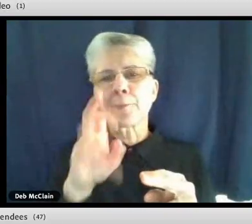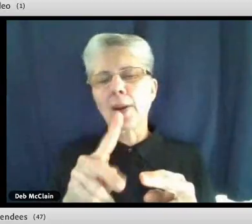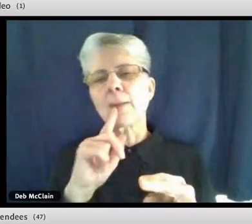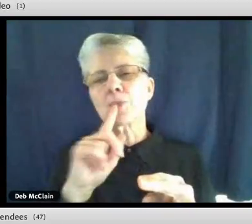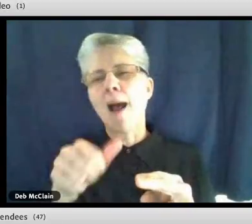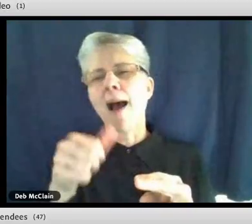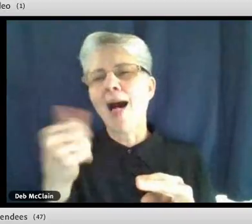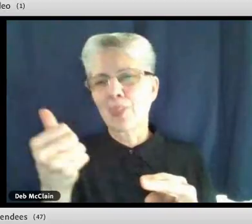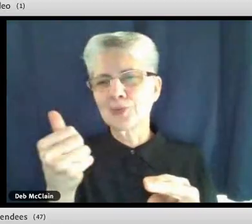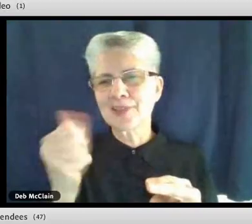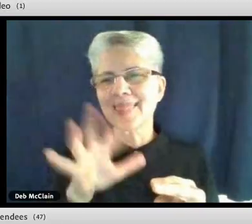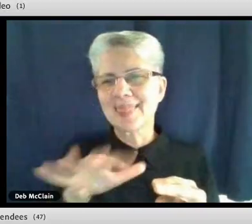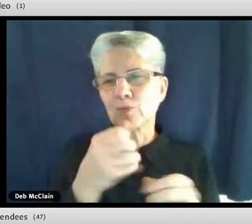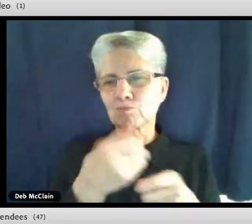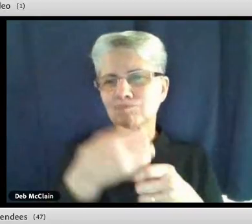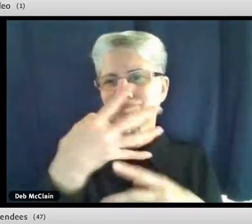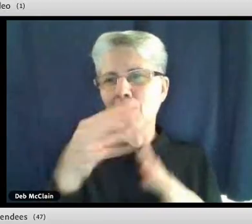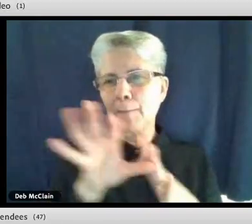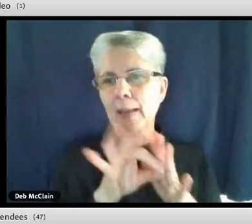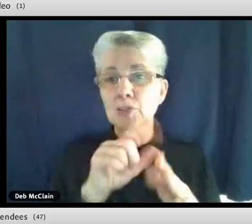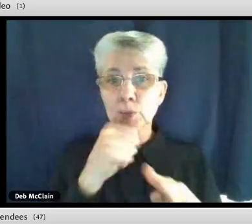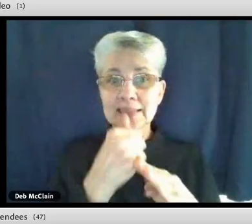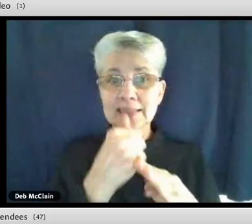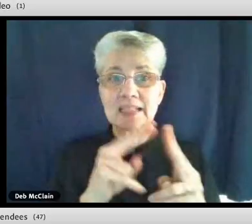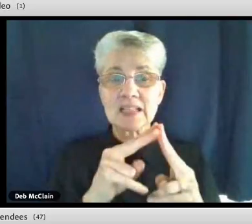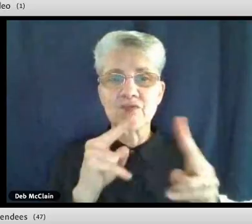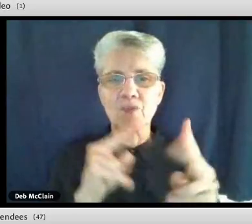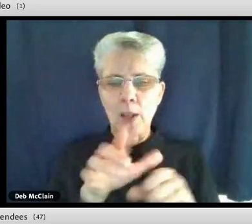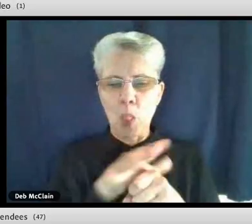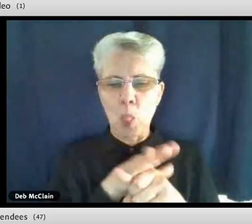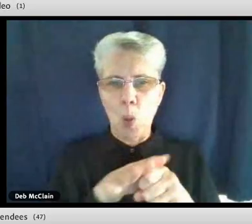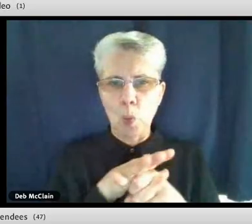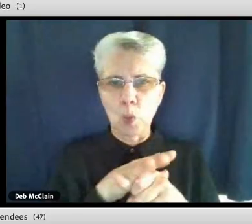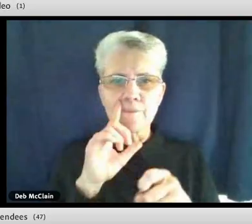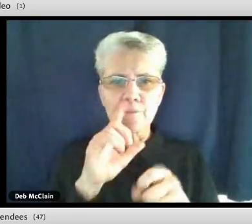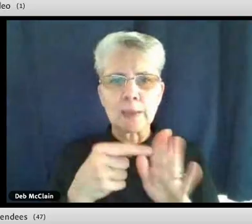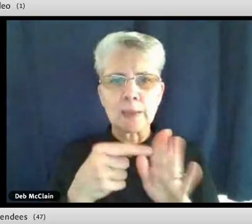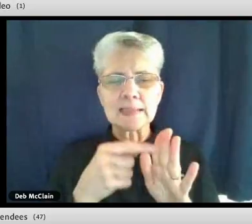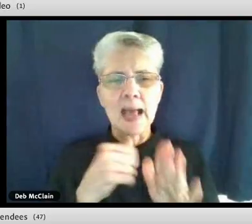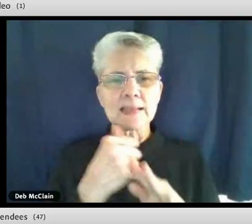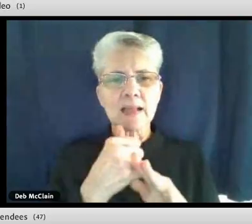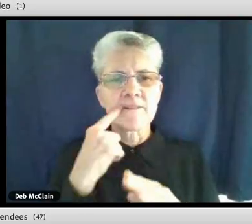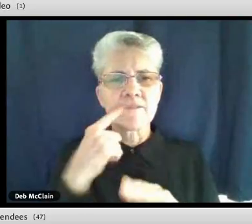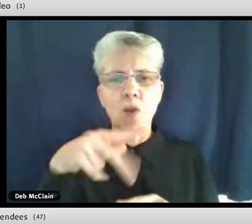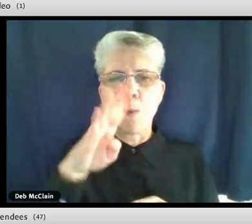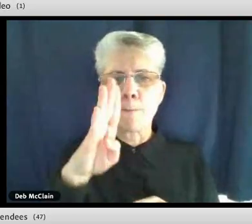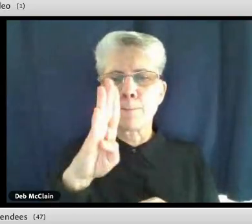but you can set it so it's very local. So, for instance, for this I set it for Bonita Springs,